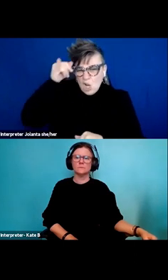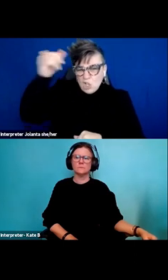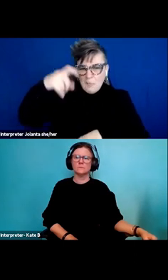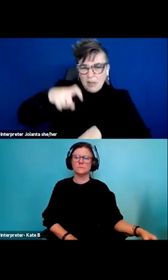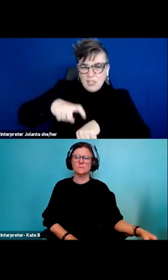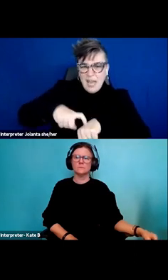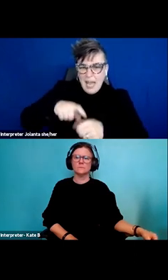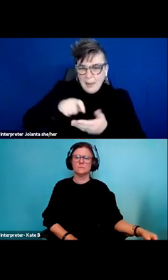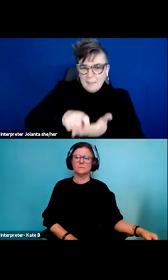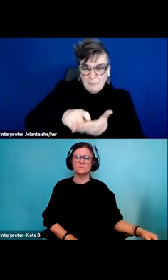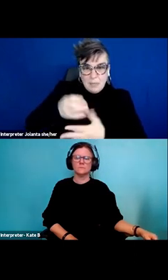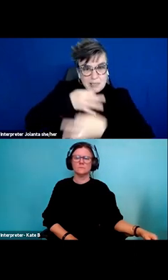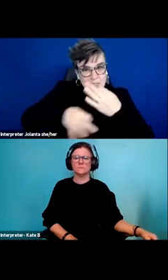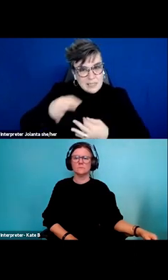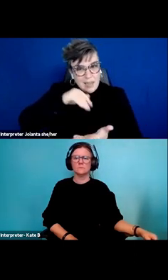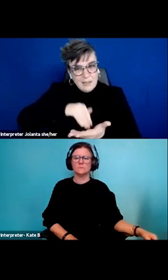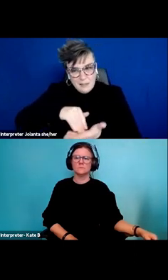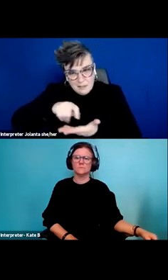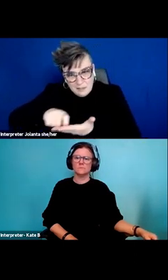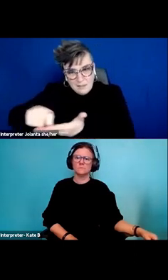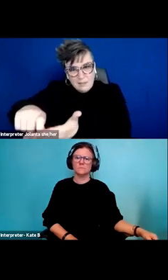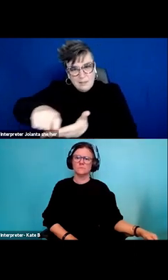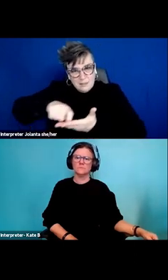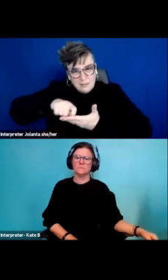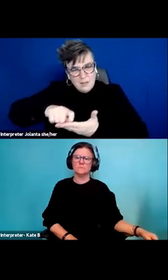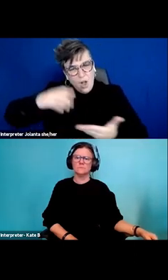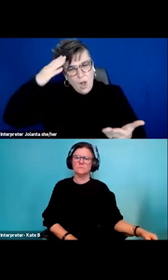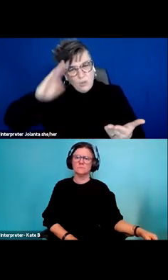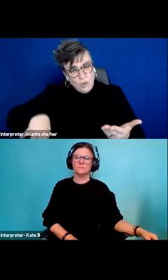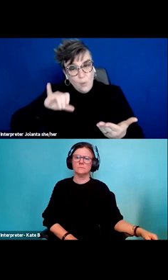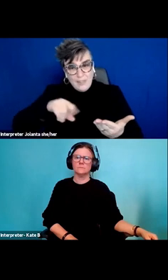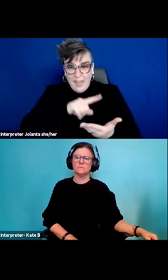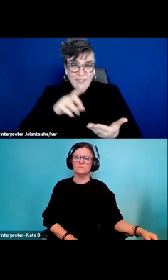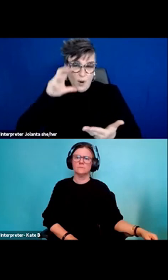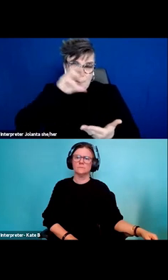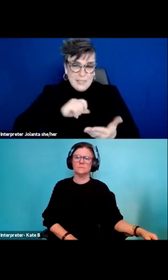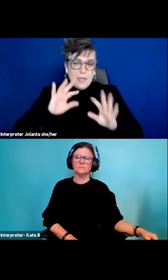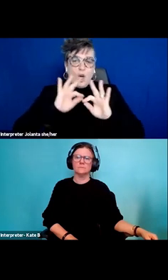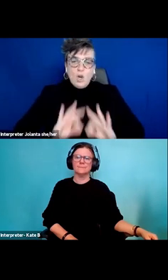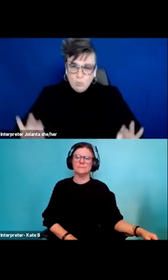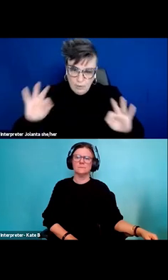jotting down notes and going back and forth knowing full well they are mission critical information.